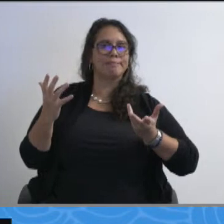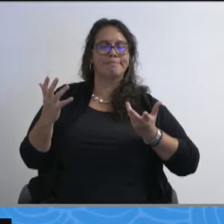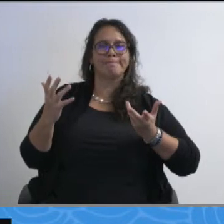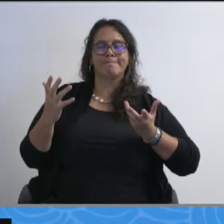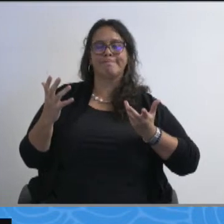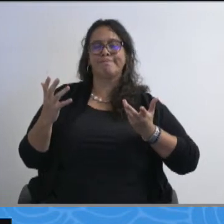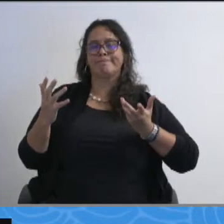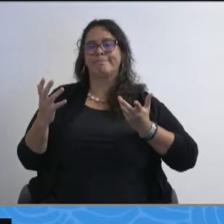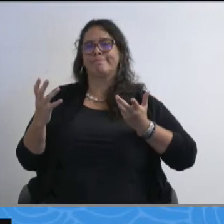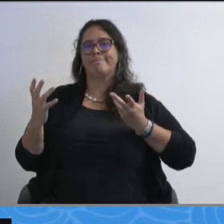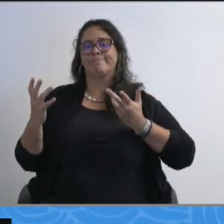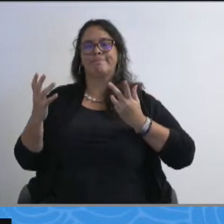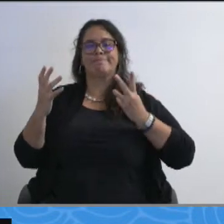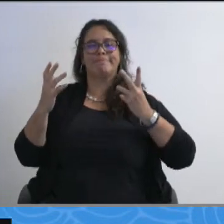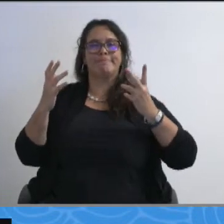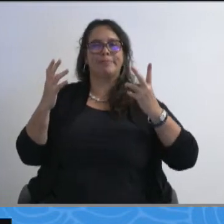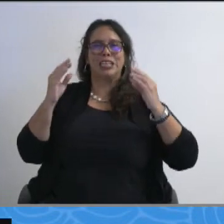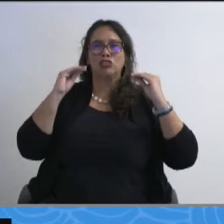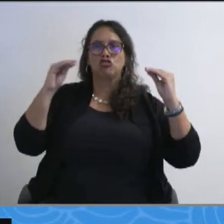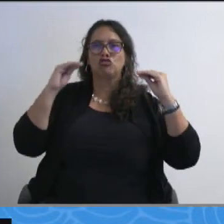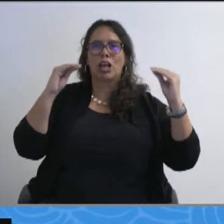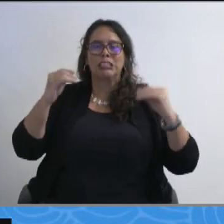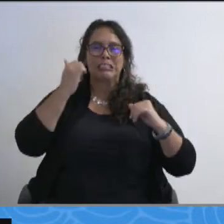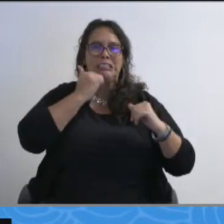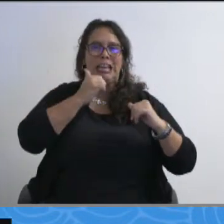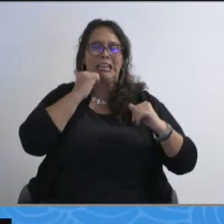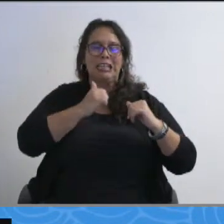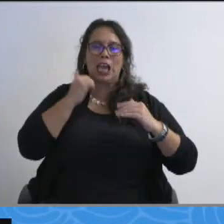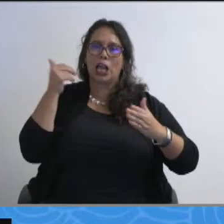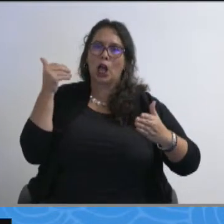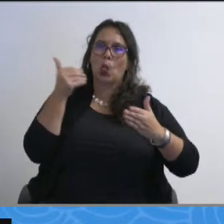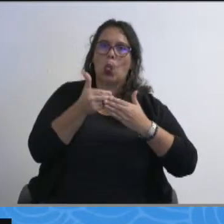and sequence of the daily instruction in our classrooms with this in intervention.